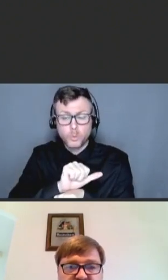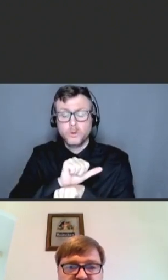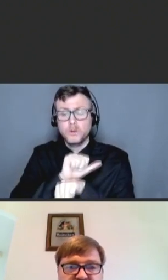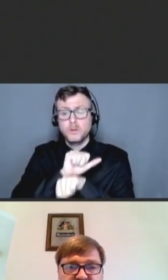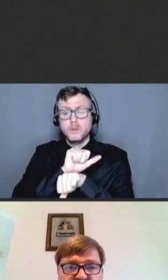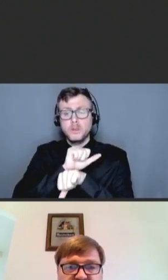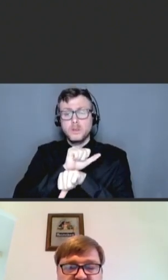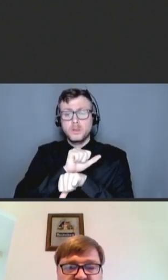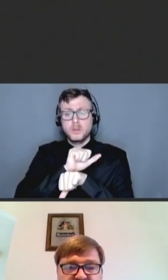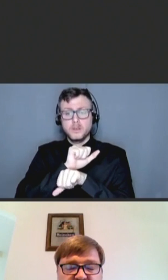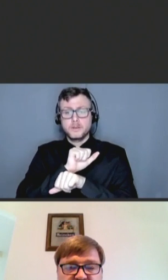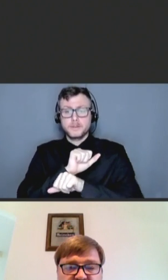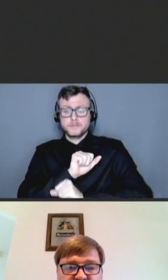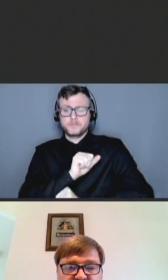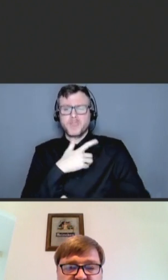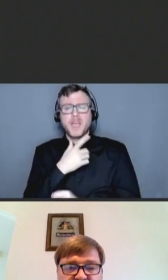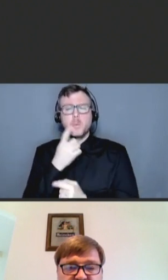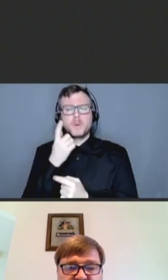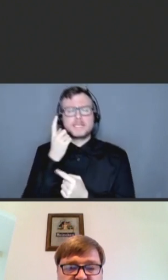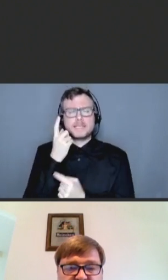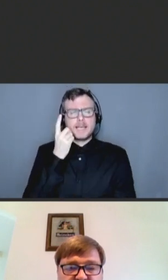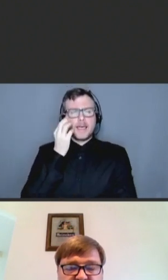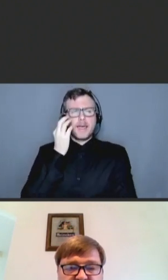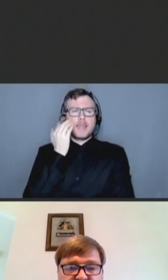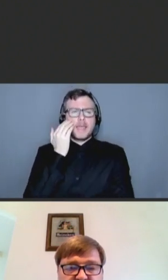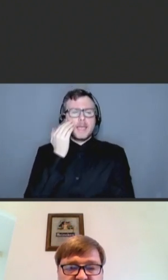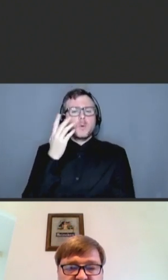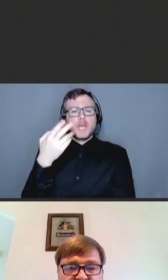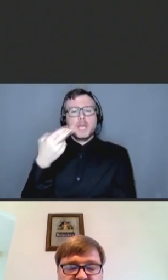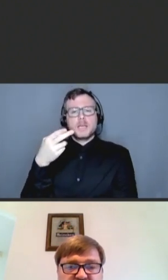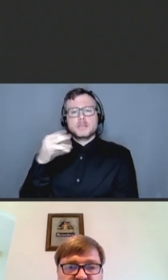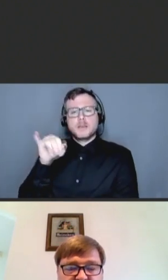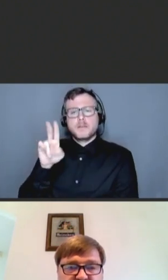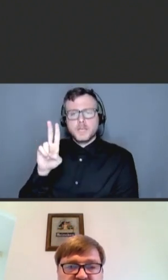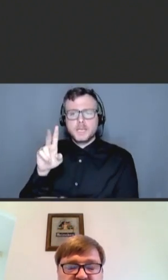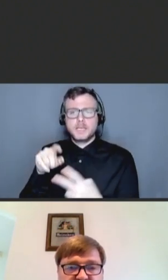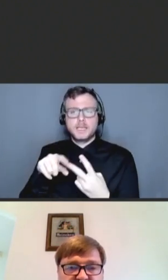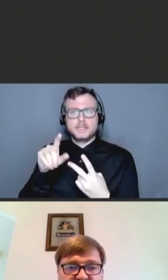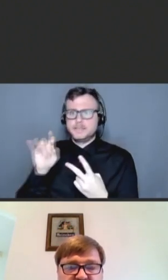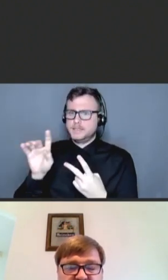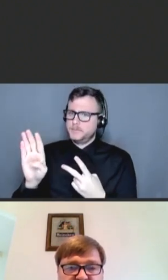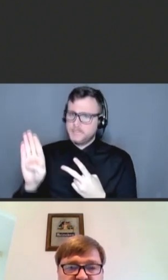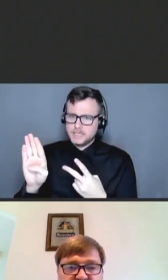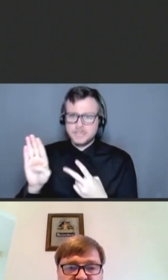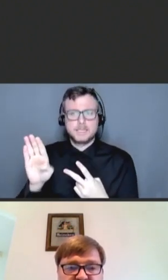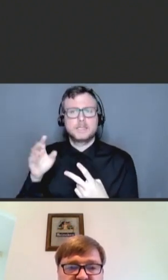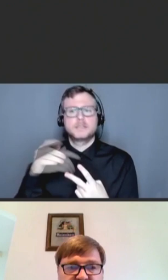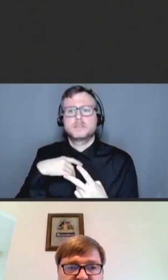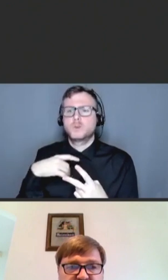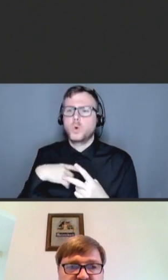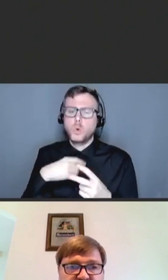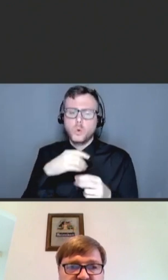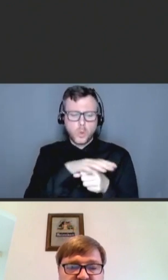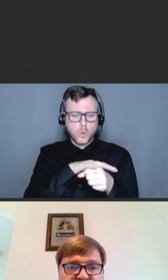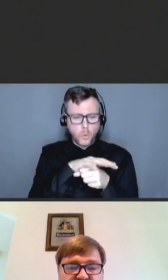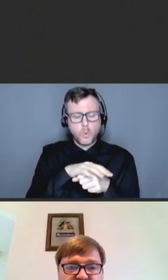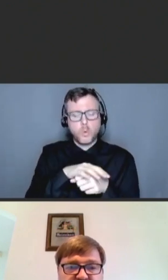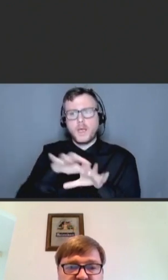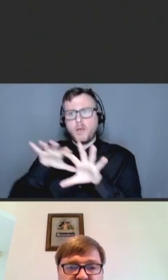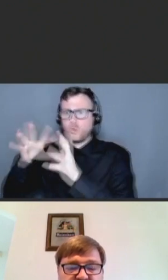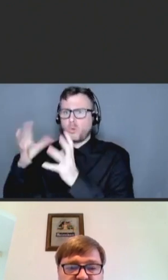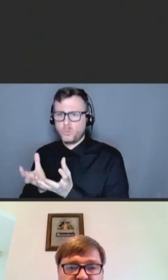I'm thinking about HIV and tuberculosis, which are both global and domestic. And if